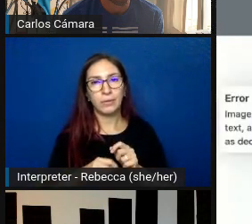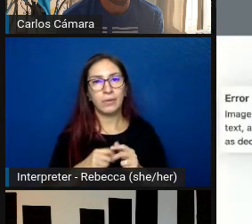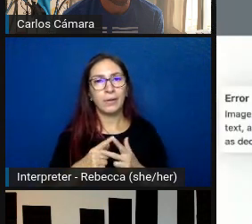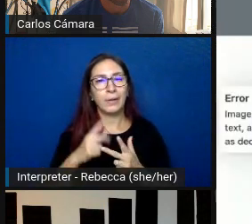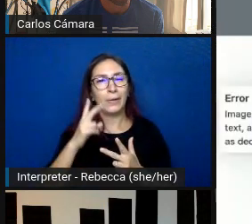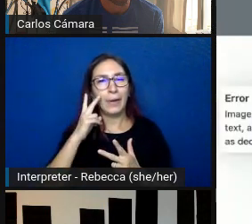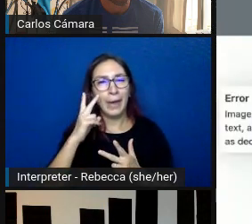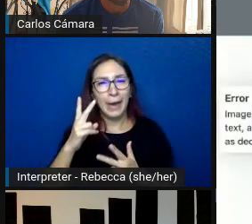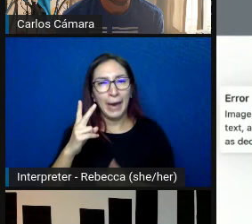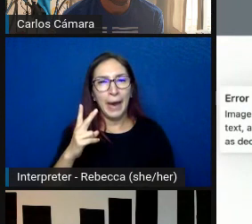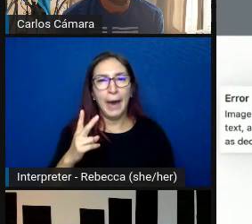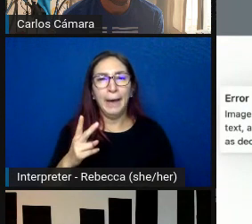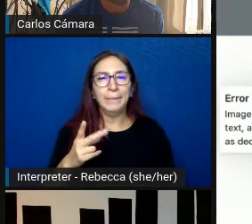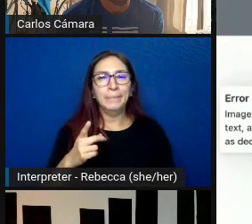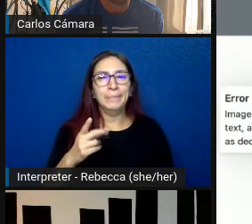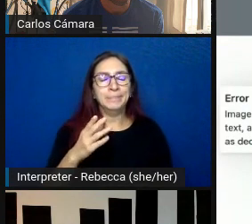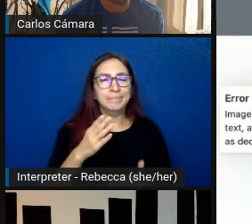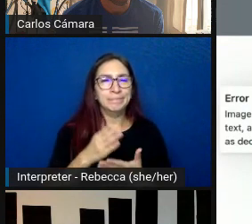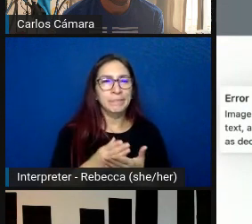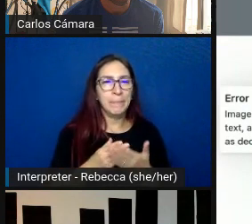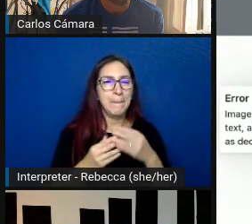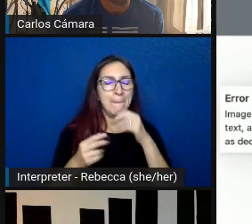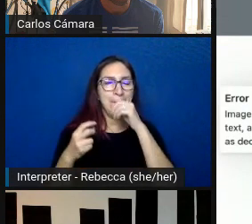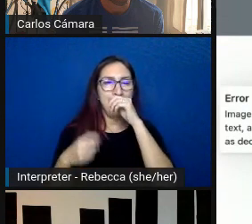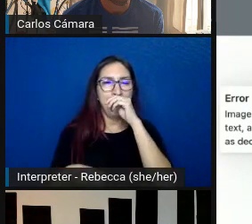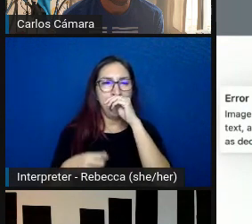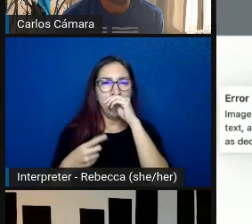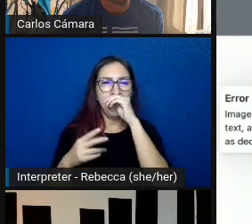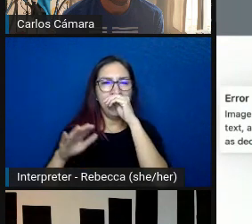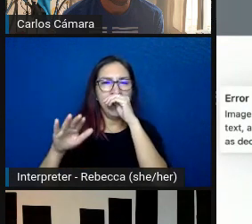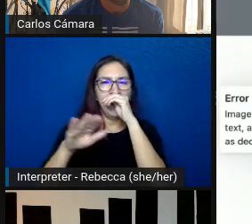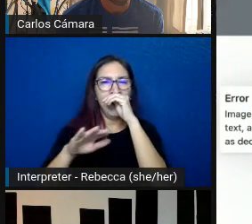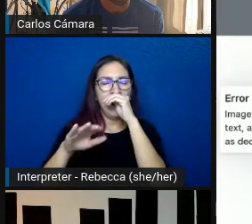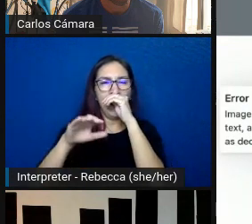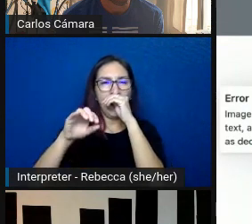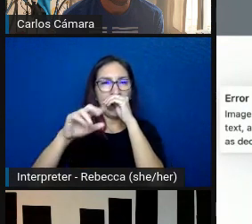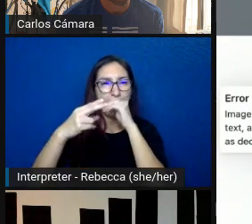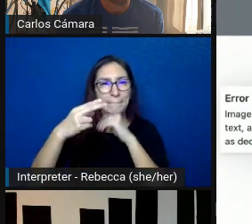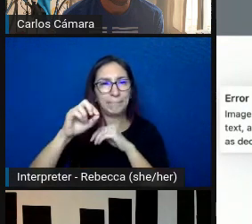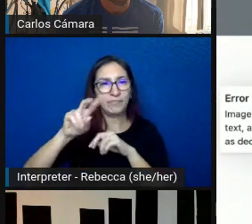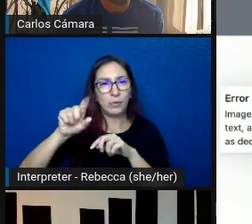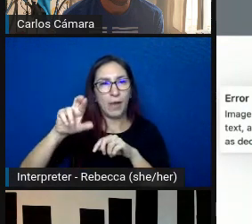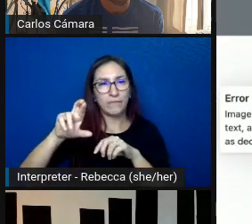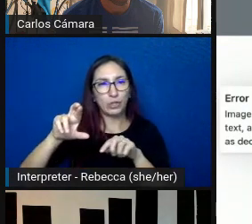When you hover over the danger icon, you see the image is